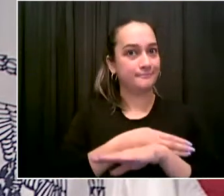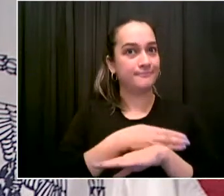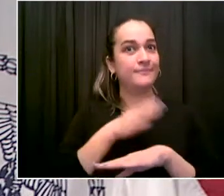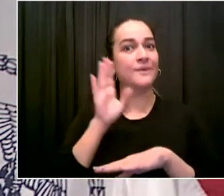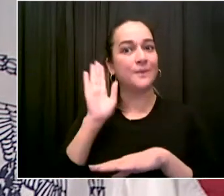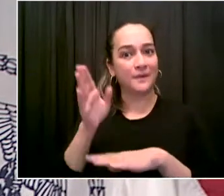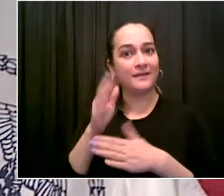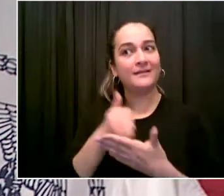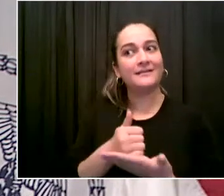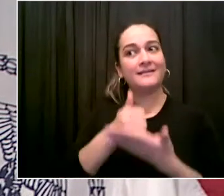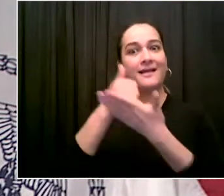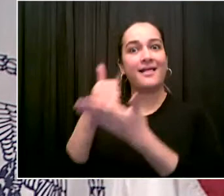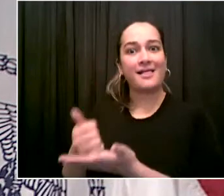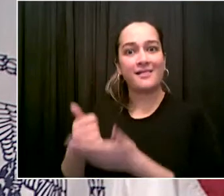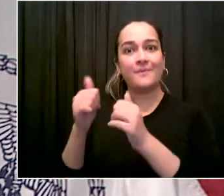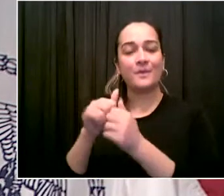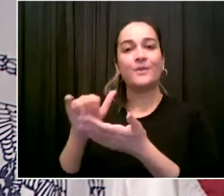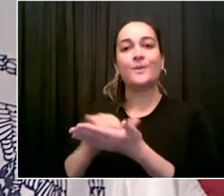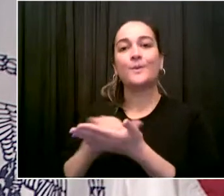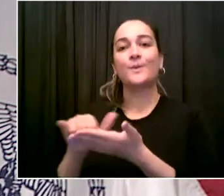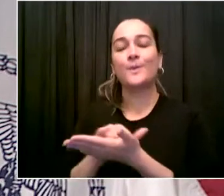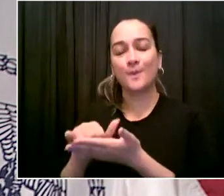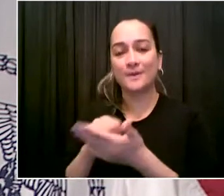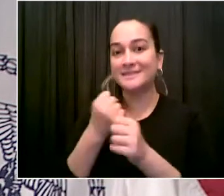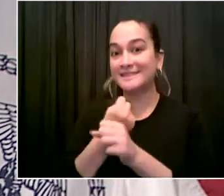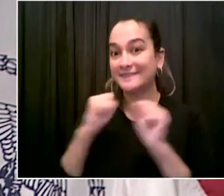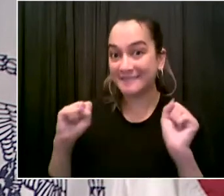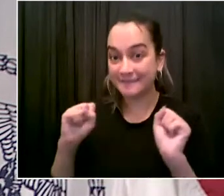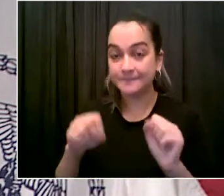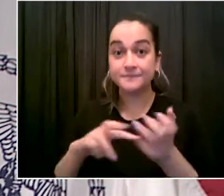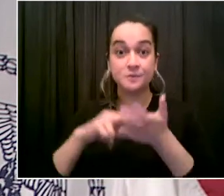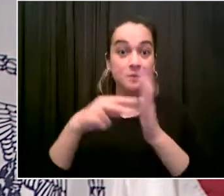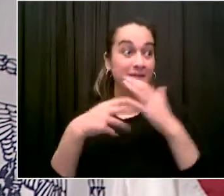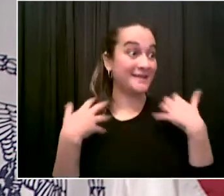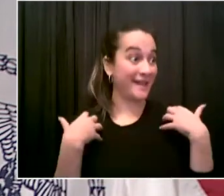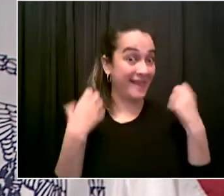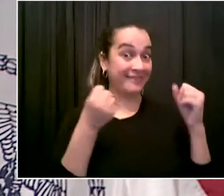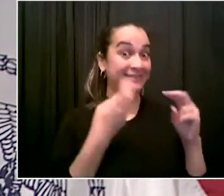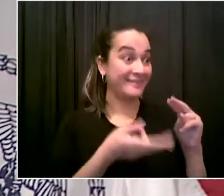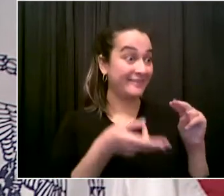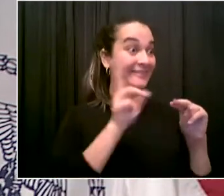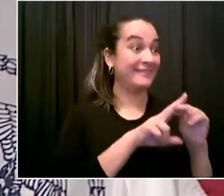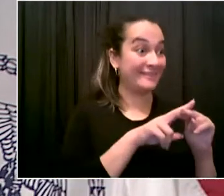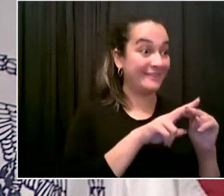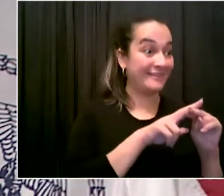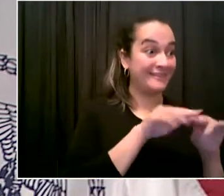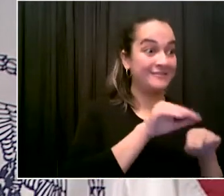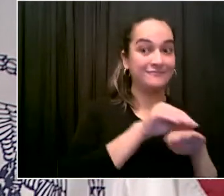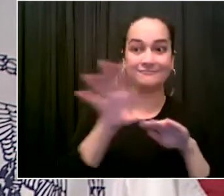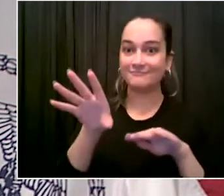SAFETY, SAFETY UEQALS RECOVERY. THE RECOVERY PART IS UNDOTUBED, THE ECONOMY IS